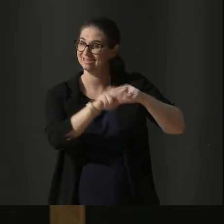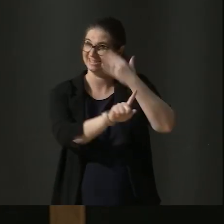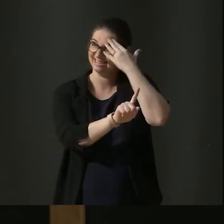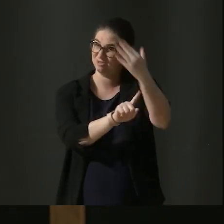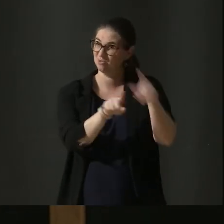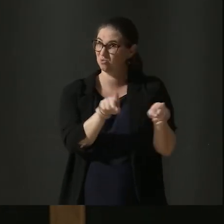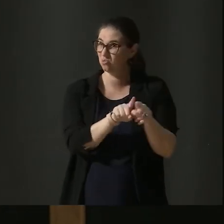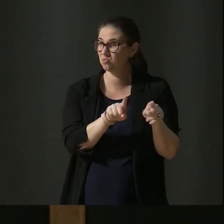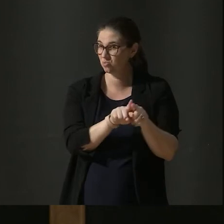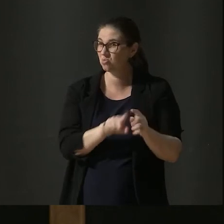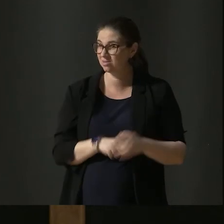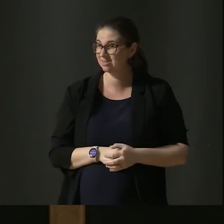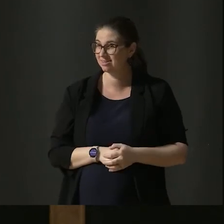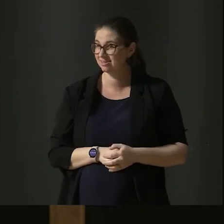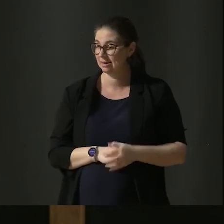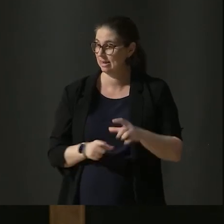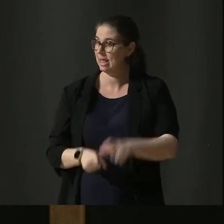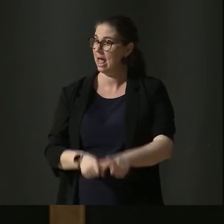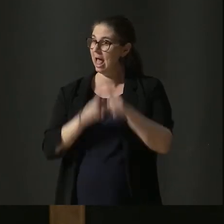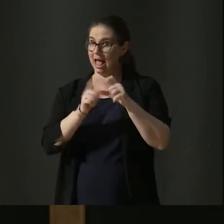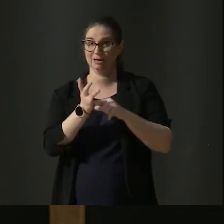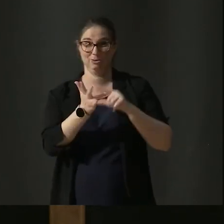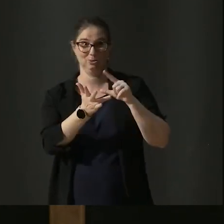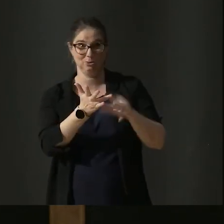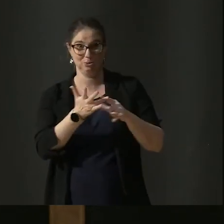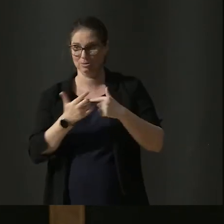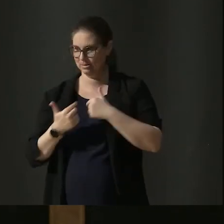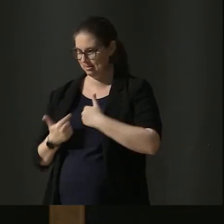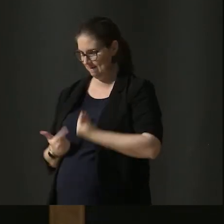And it's very hard to give what we didn't receive ourselves.